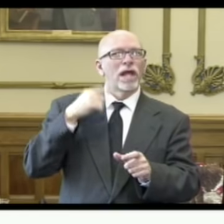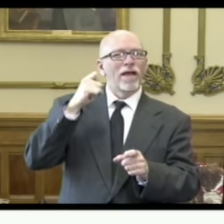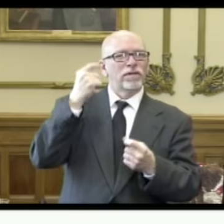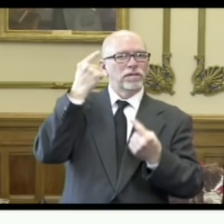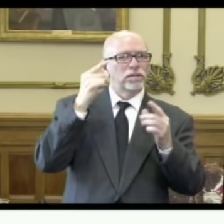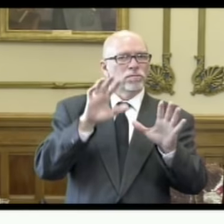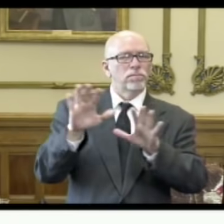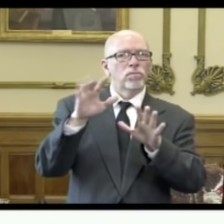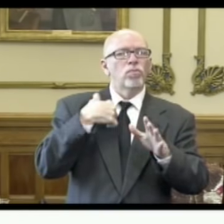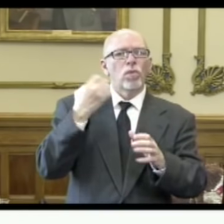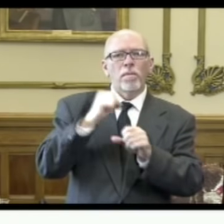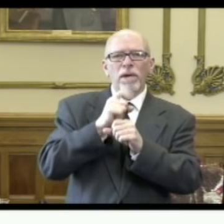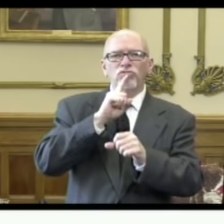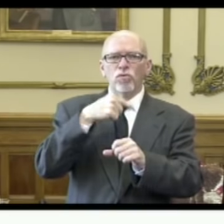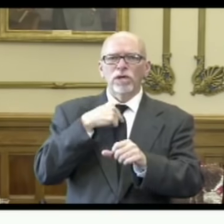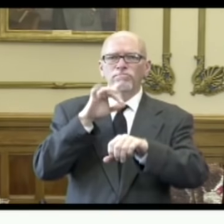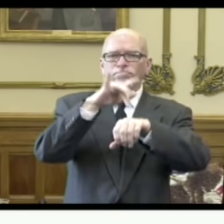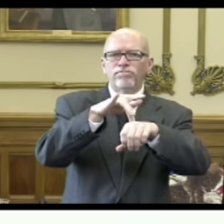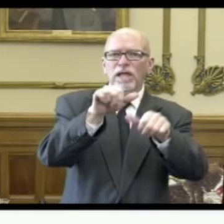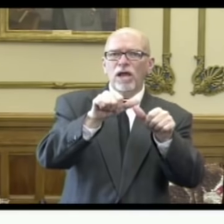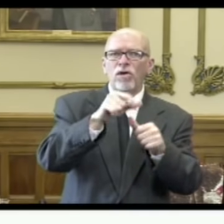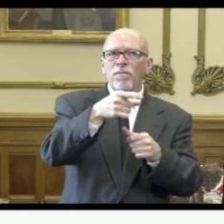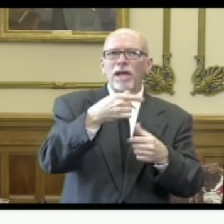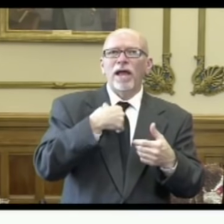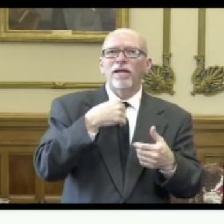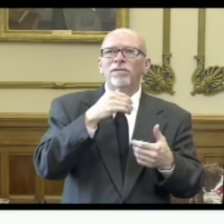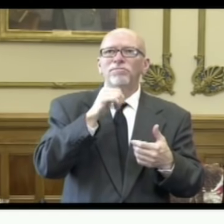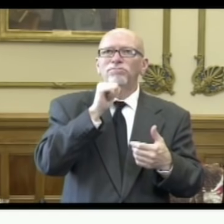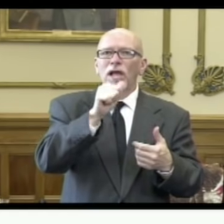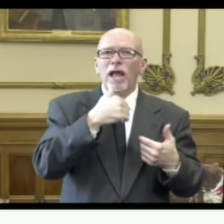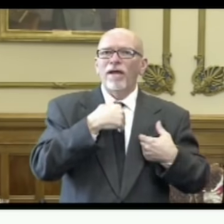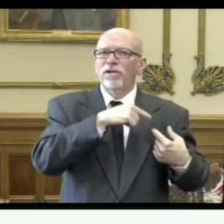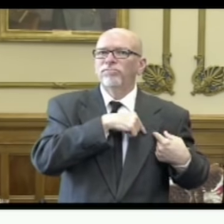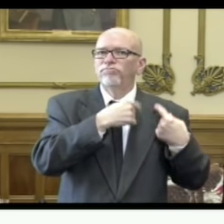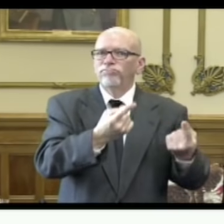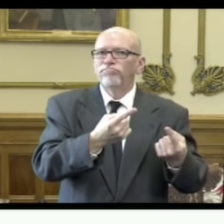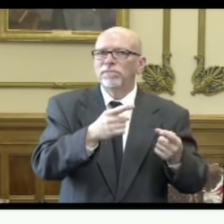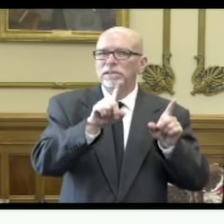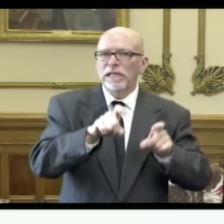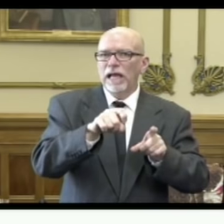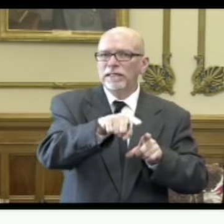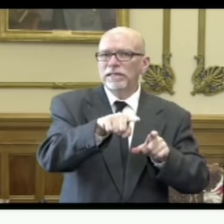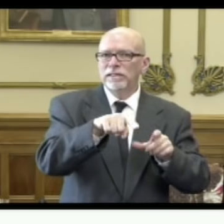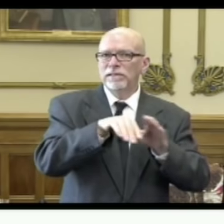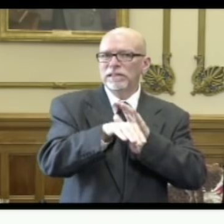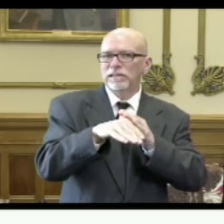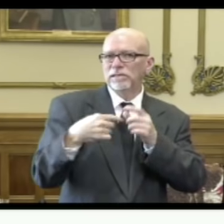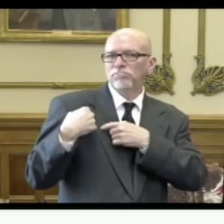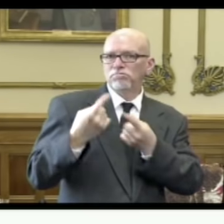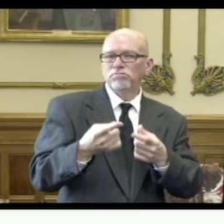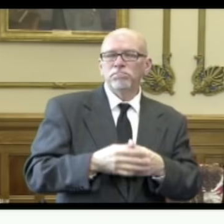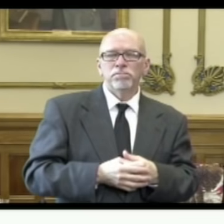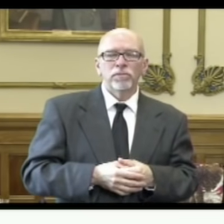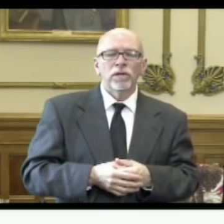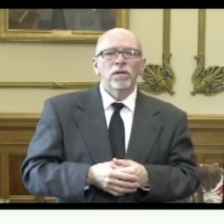PER DAY. THIS MAP GIVES YOU AN IDEA OF WHERE THESE FIRST 20 SITES WILL BE AVAILABLE. WE'RE TAKING INTO CONSIDERATION